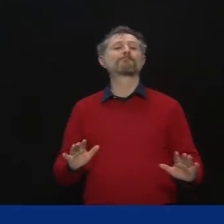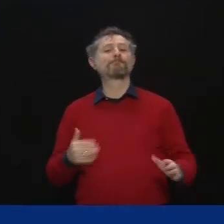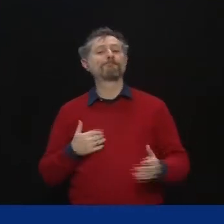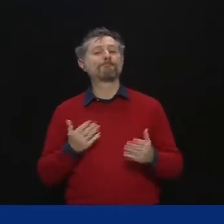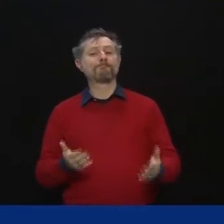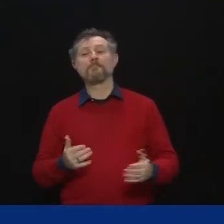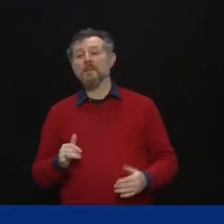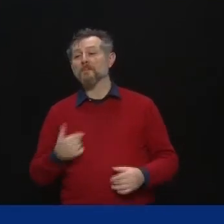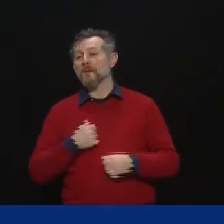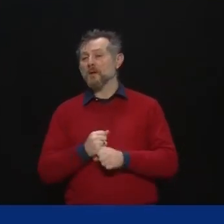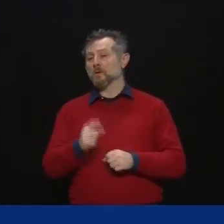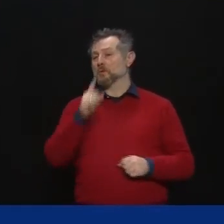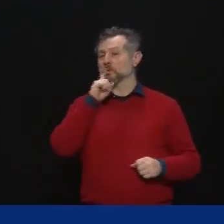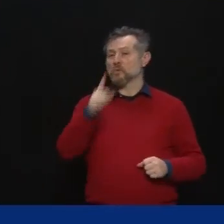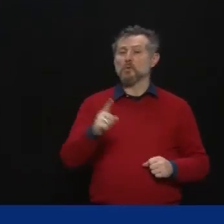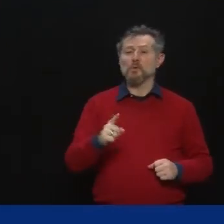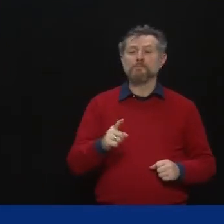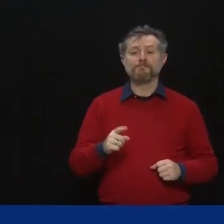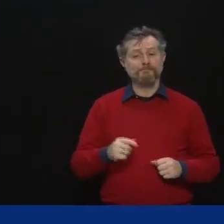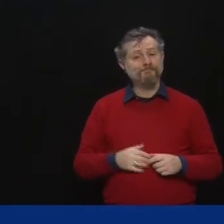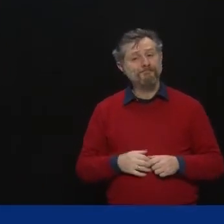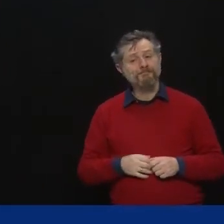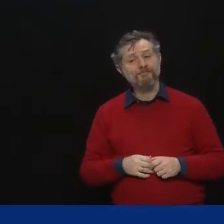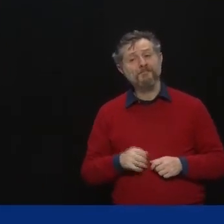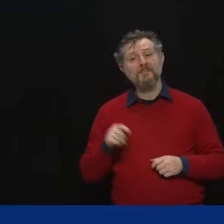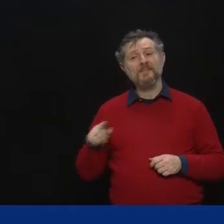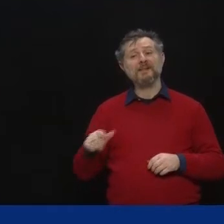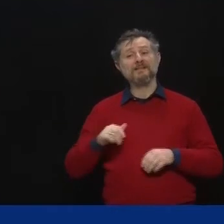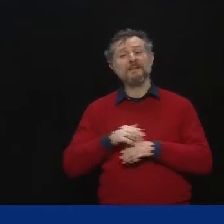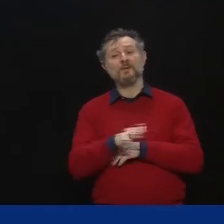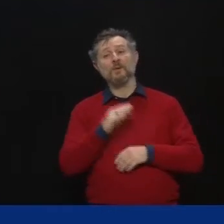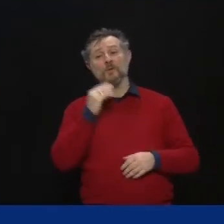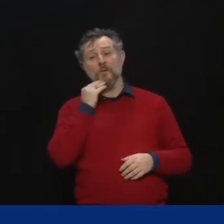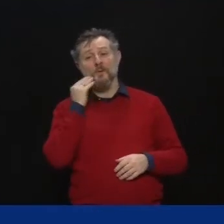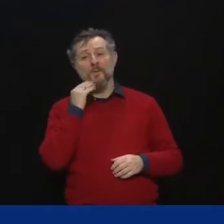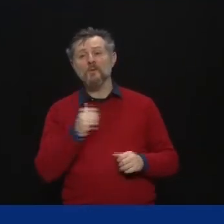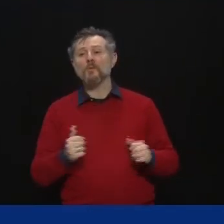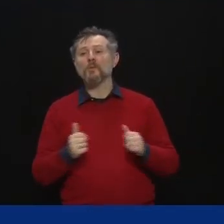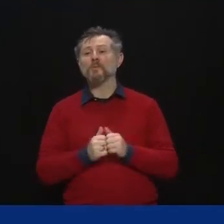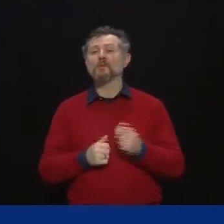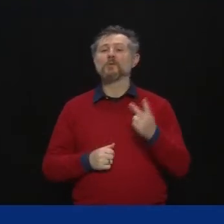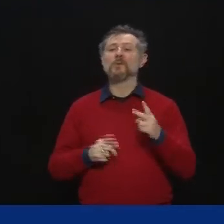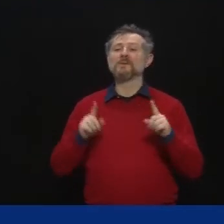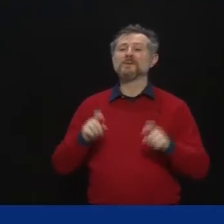ANOTHER AREA OF FRICTION FOR THESE FAMILIES THAT HAVE BEEN HIT SO HARD.